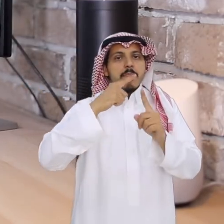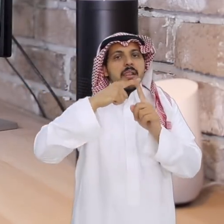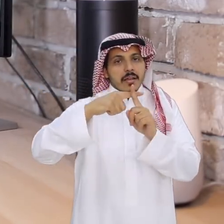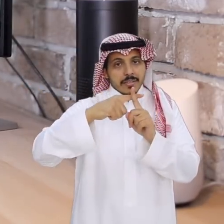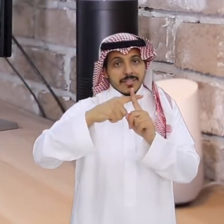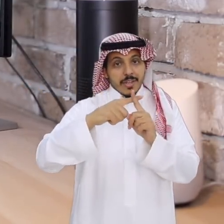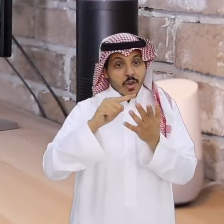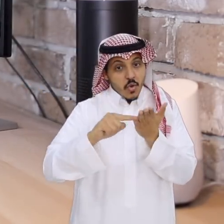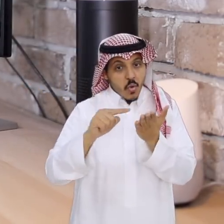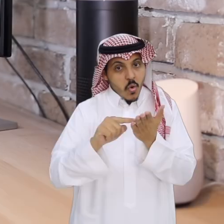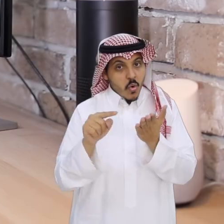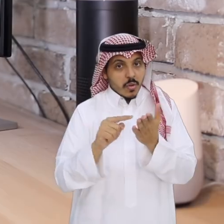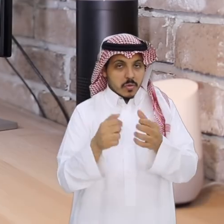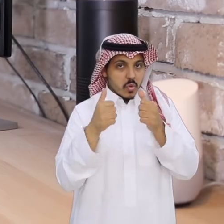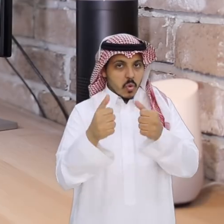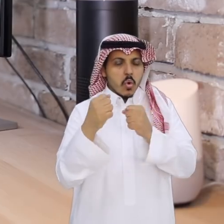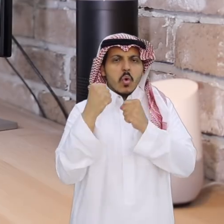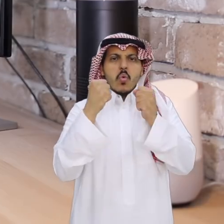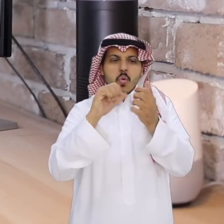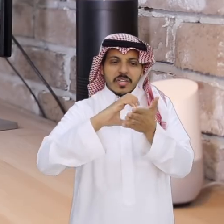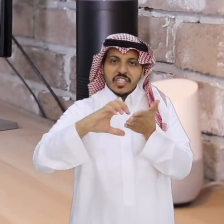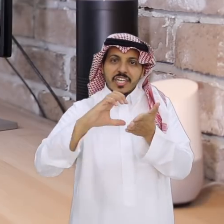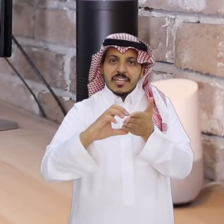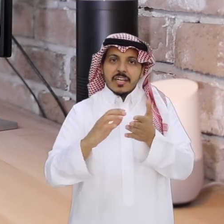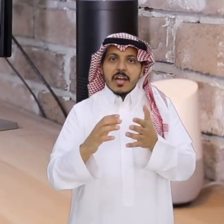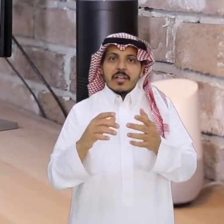The new Note will be one of the best devices of this year.